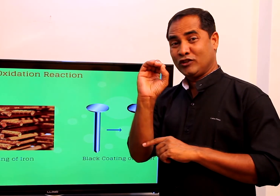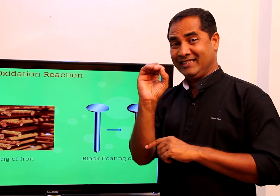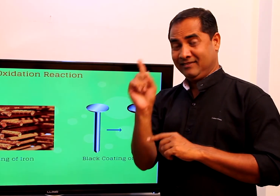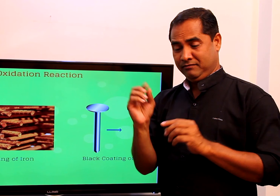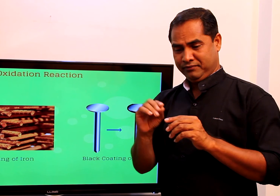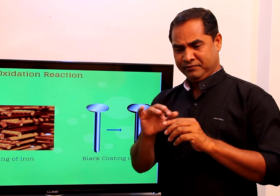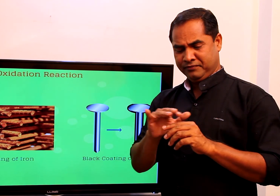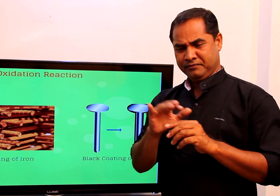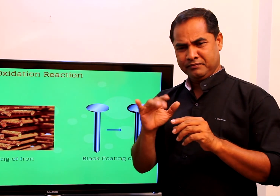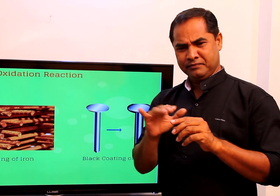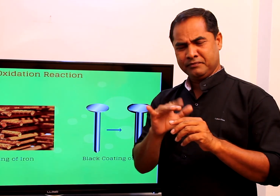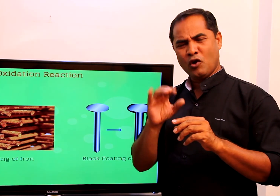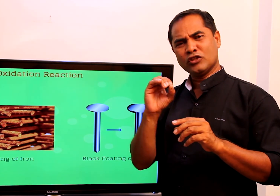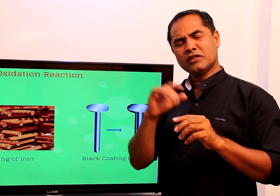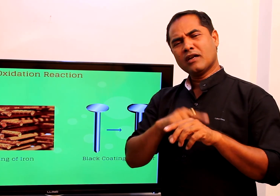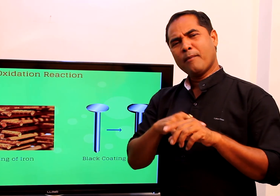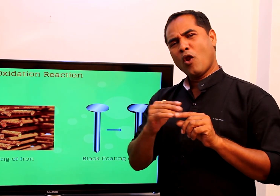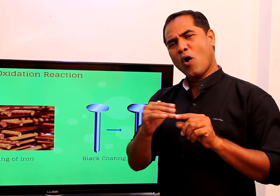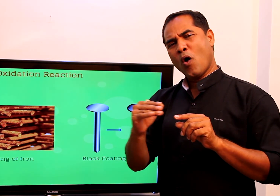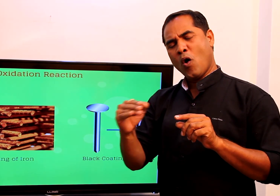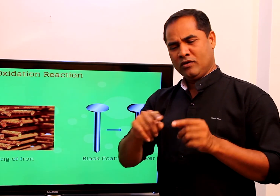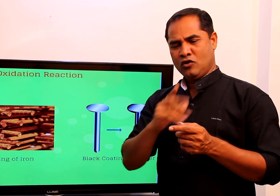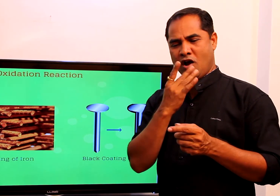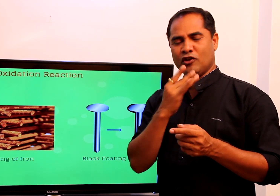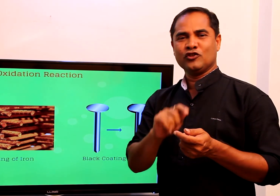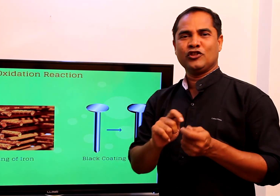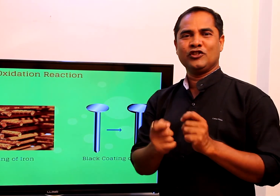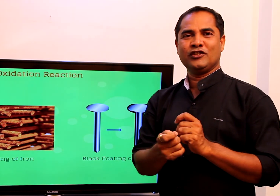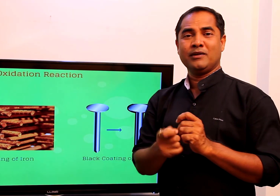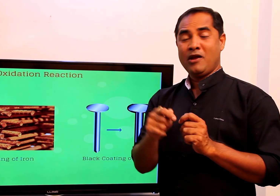So in this way, oxygen forms a layer on different metals and leads to color change.